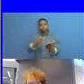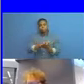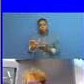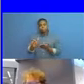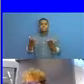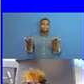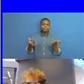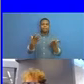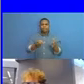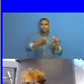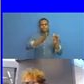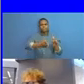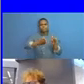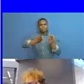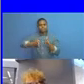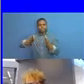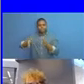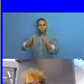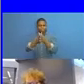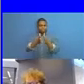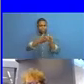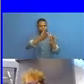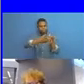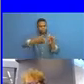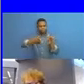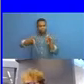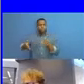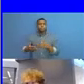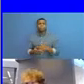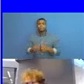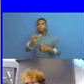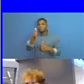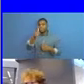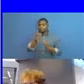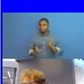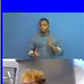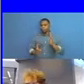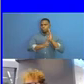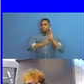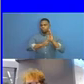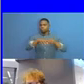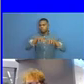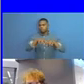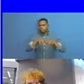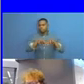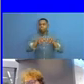that you want to further explore. You can use the matchmaking tool to find your partners. And with these partners it's also important